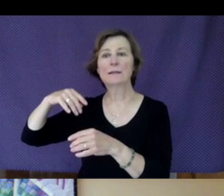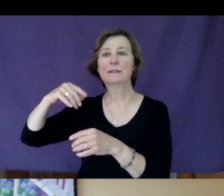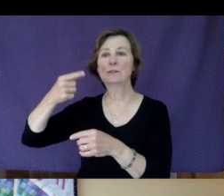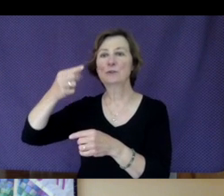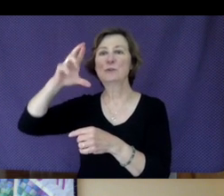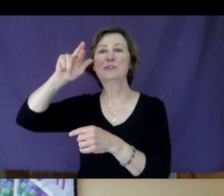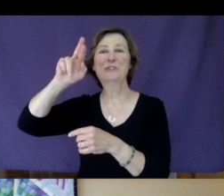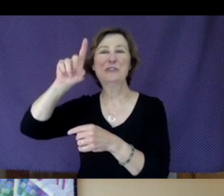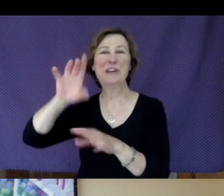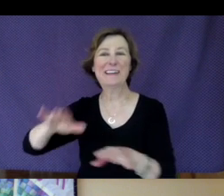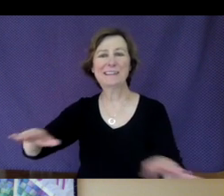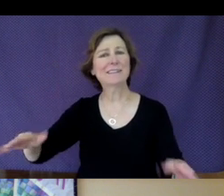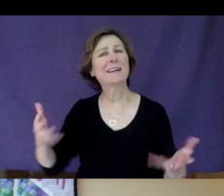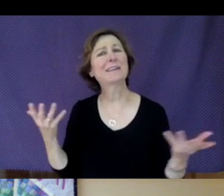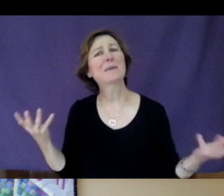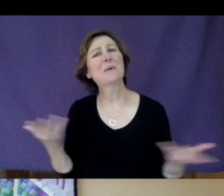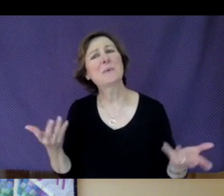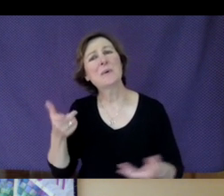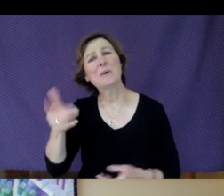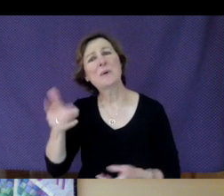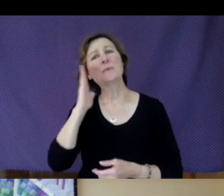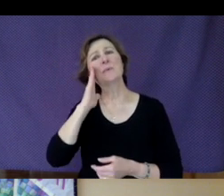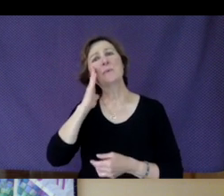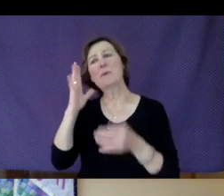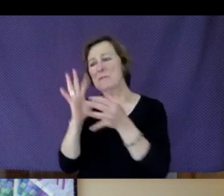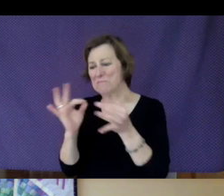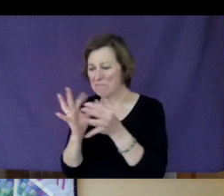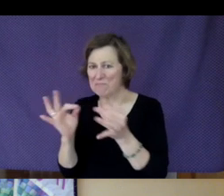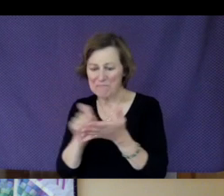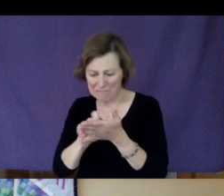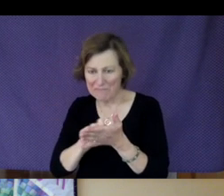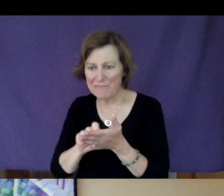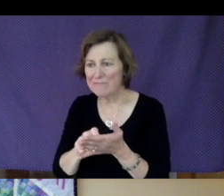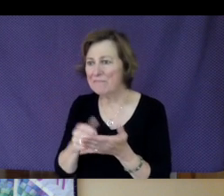What would you tell them although you never met them or knew their name?